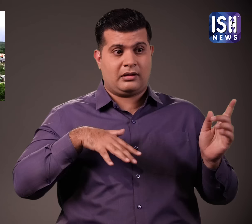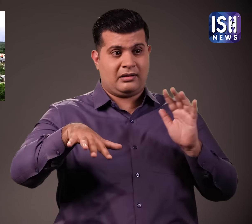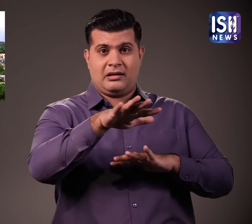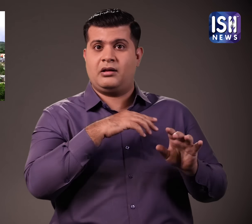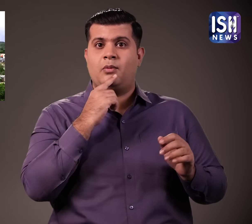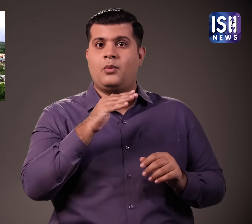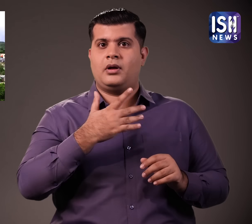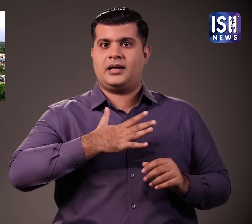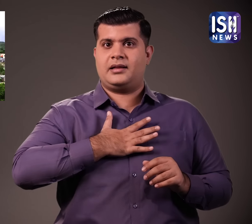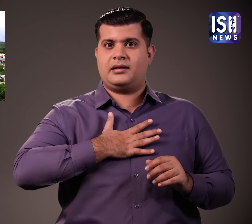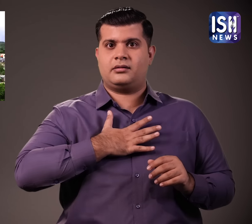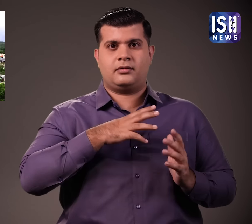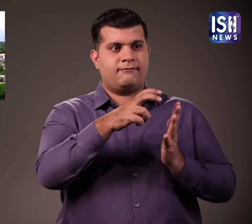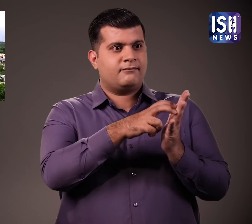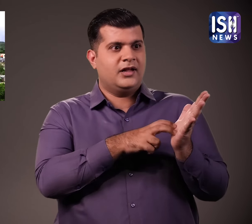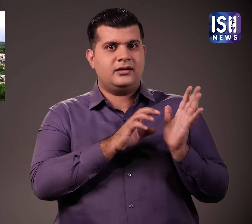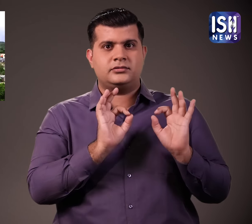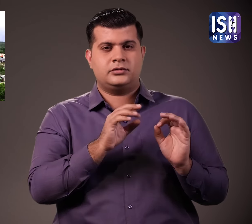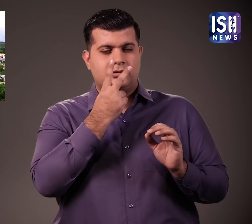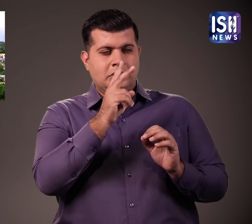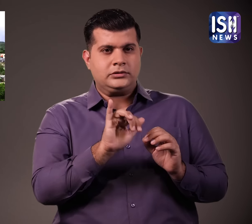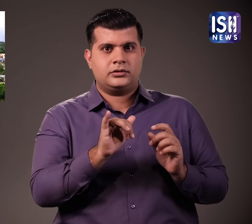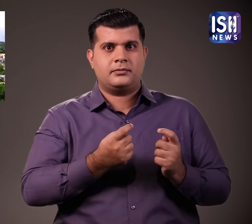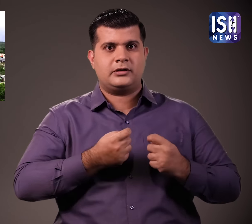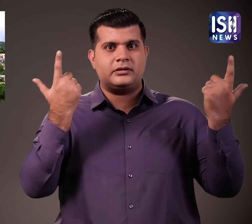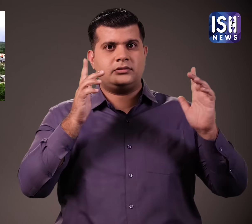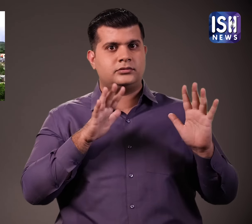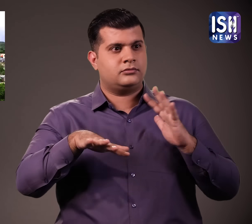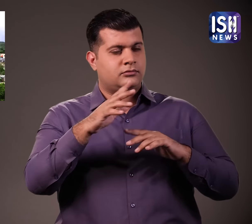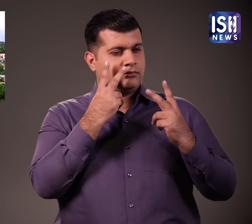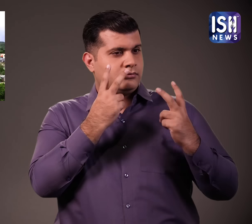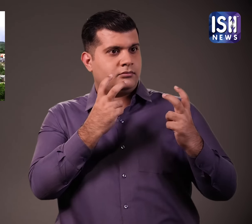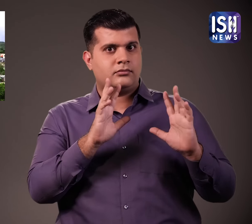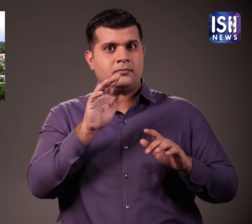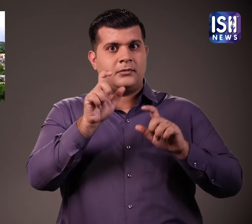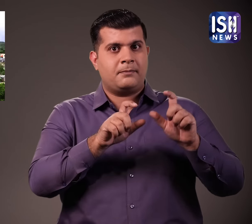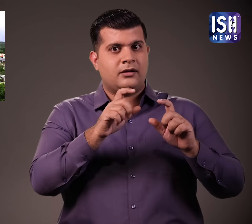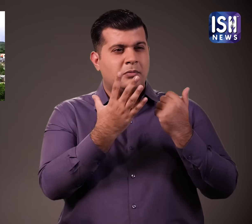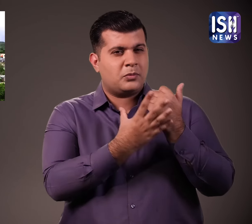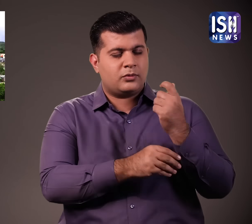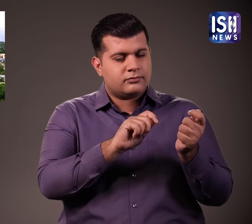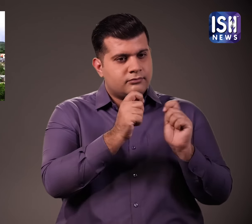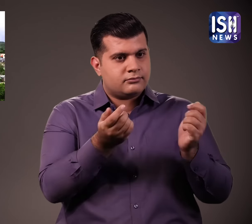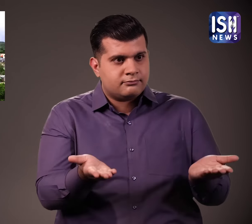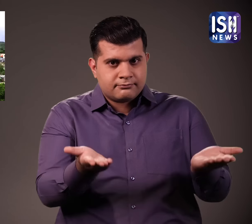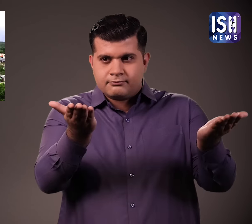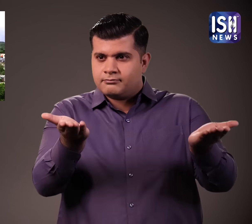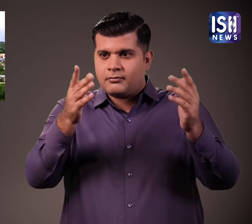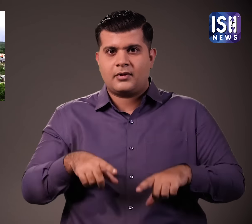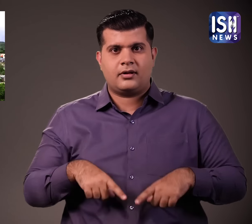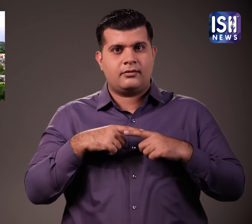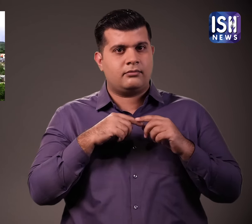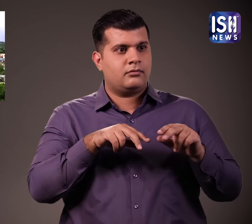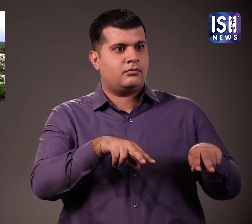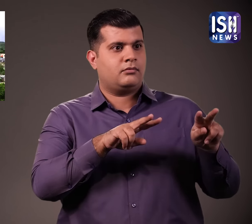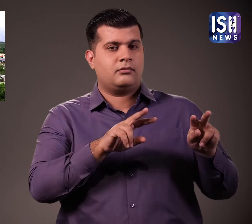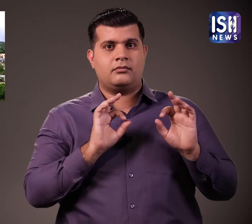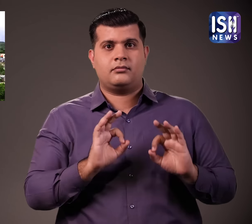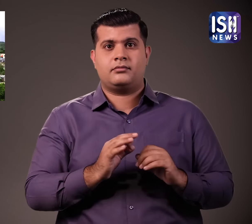It is regarded as the ‘green model village’ and people uplifted from their poverty stricken lives.